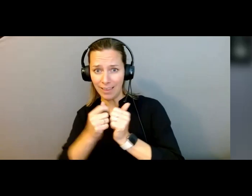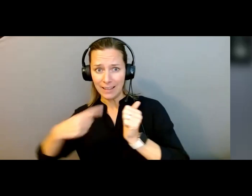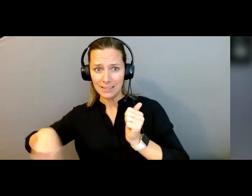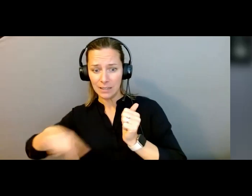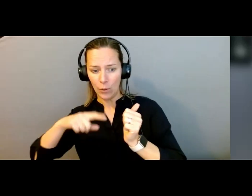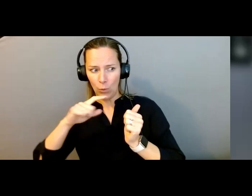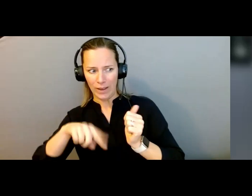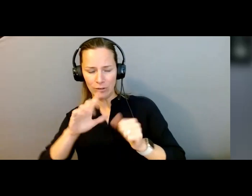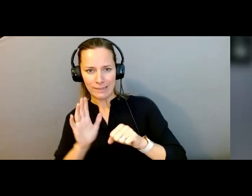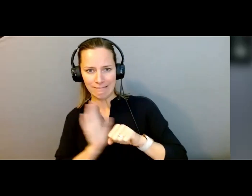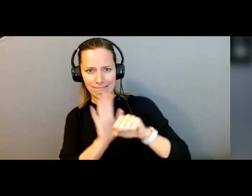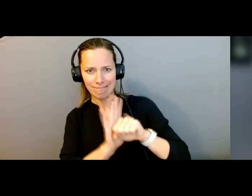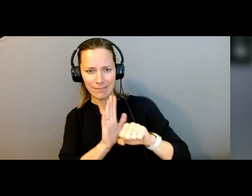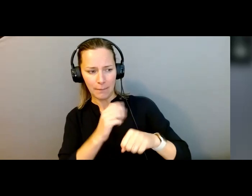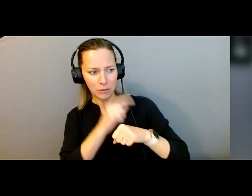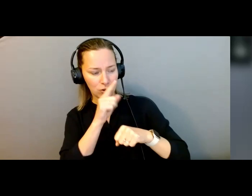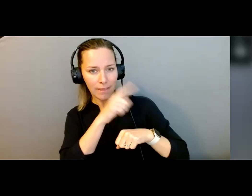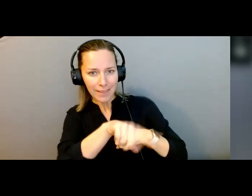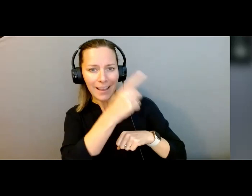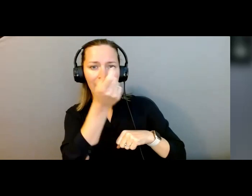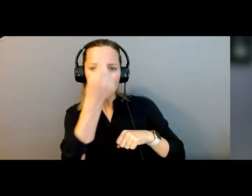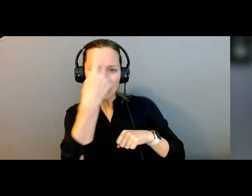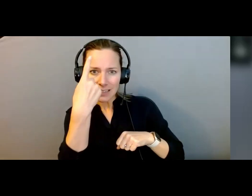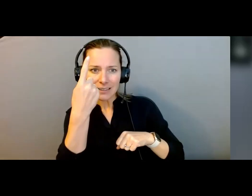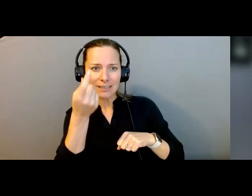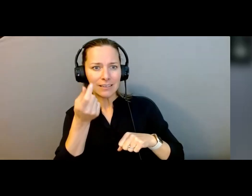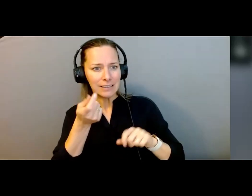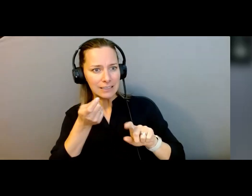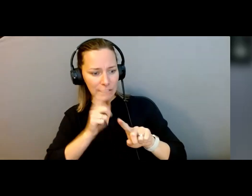getting them to understand some of the differences and some of the things that we all really need.